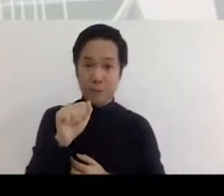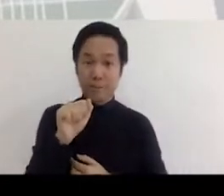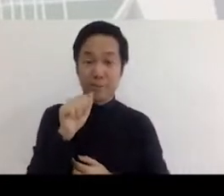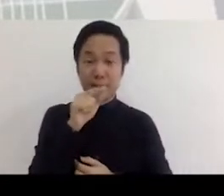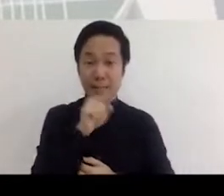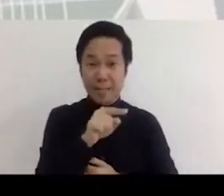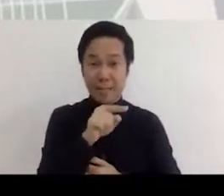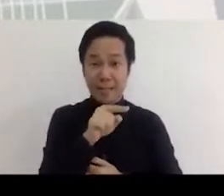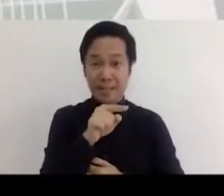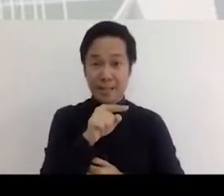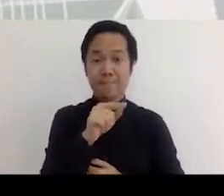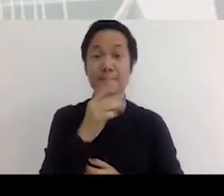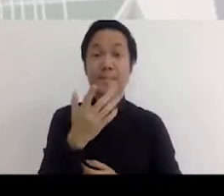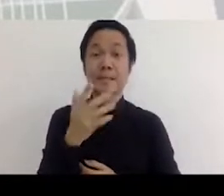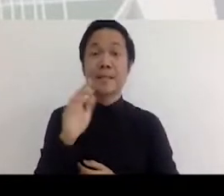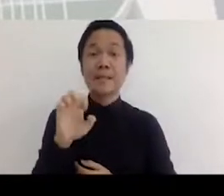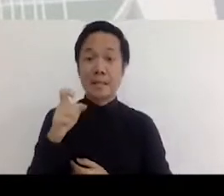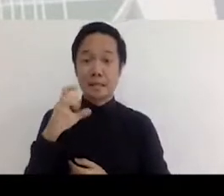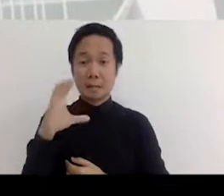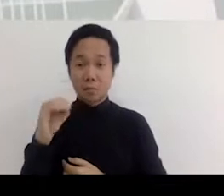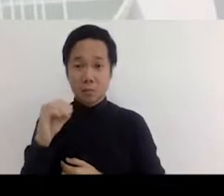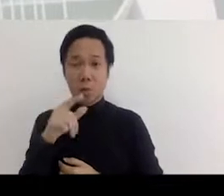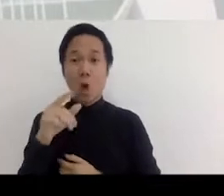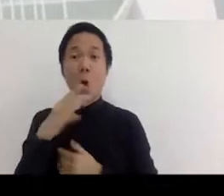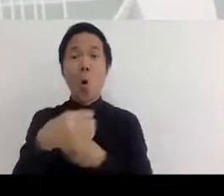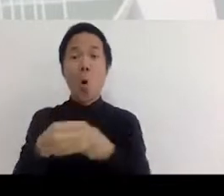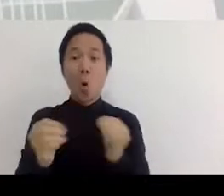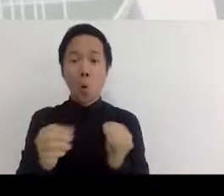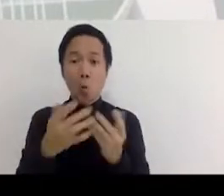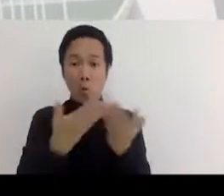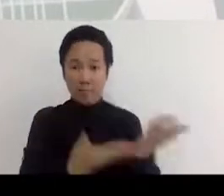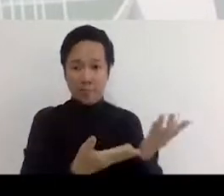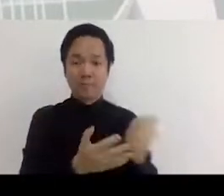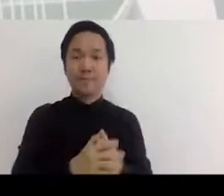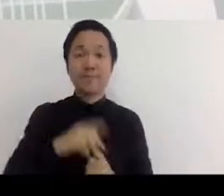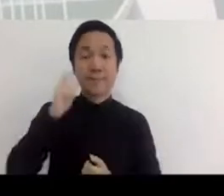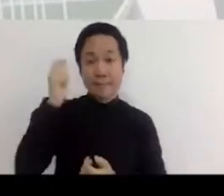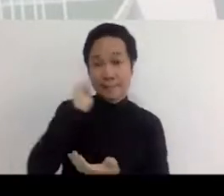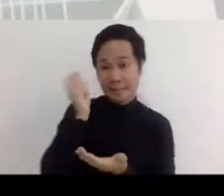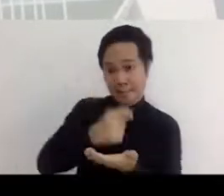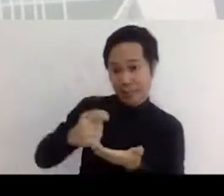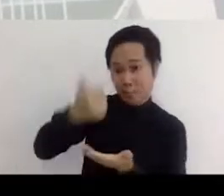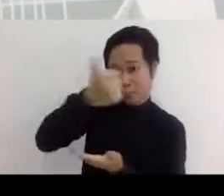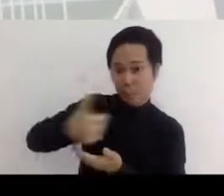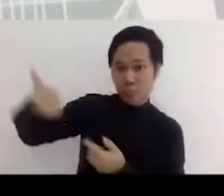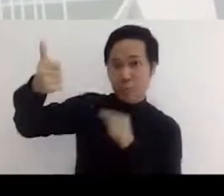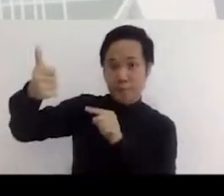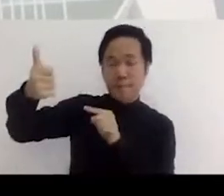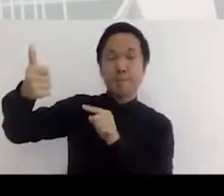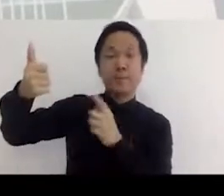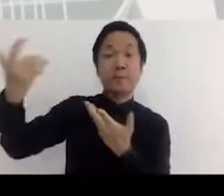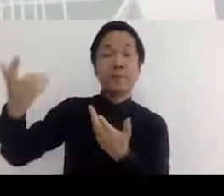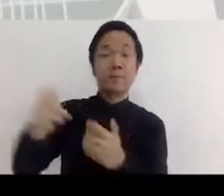that many of us are working on, including Valerie in Nepal, so Georgia over to you and thank you for joining us so late.